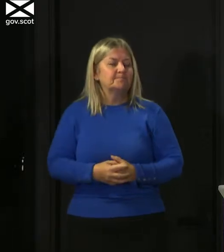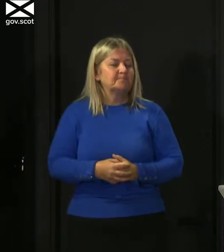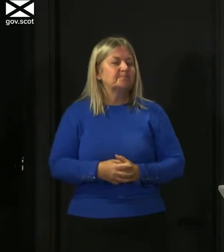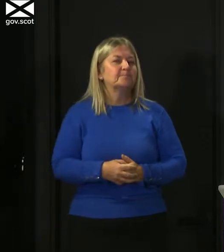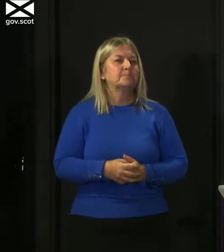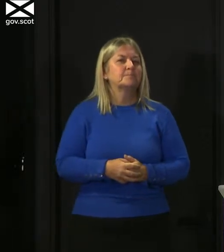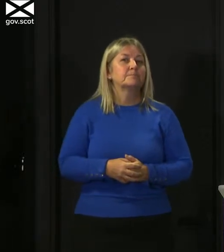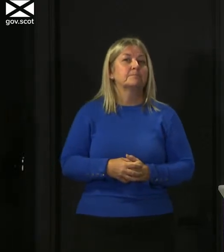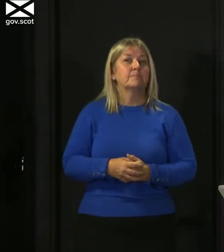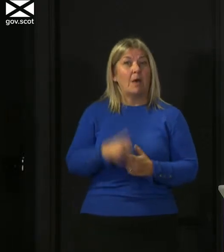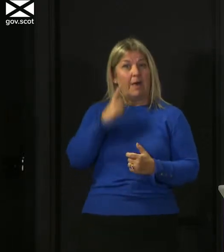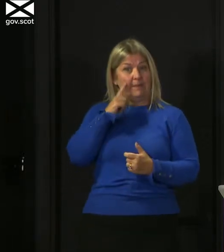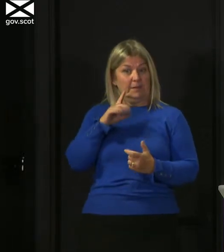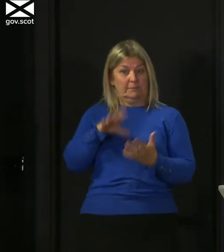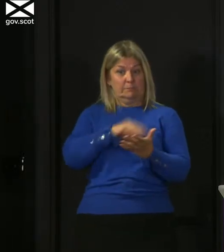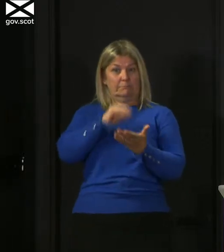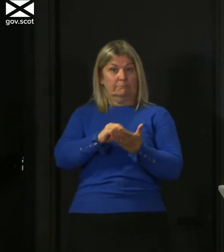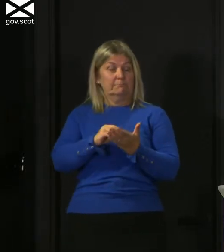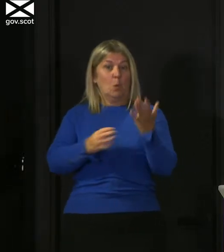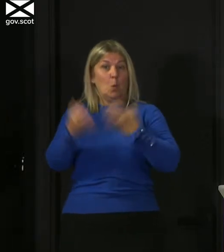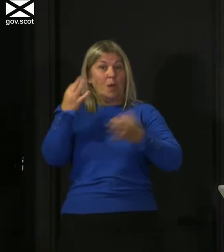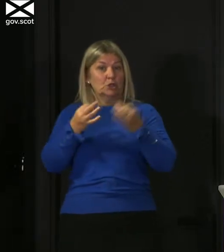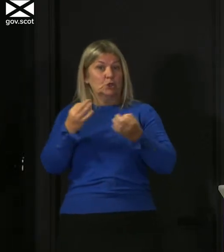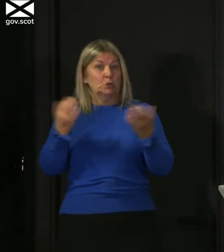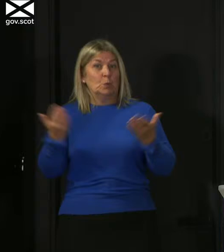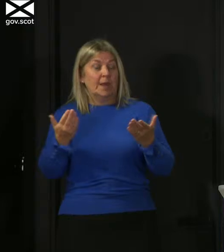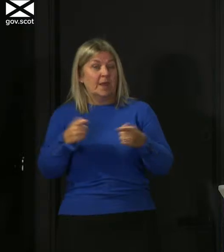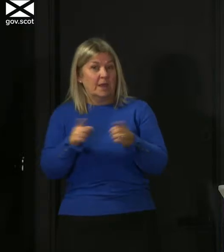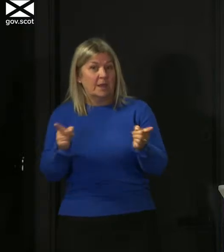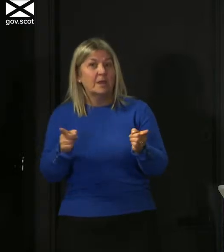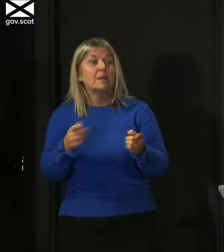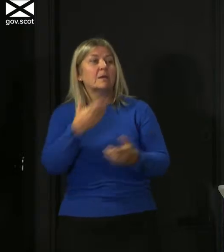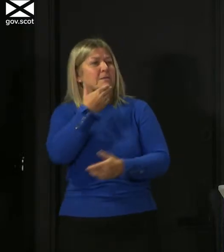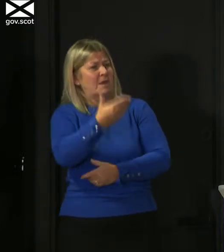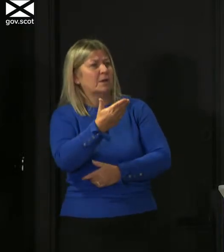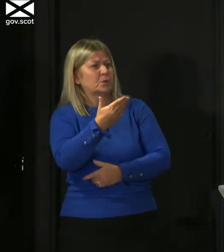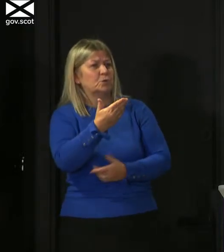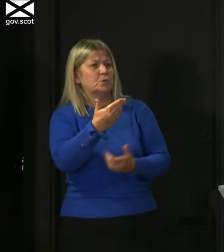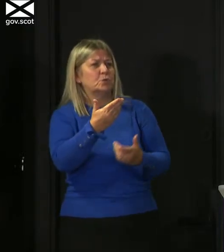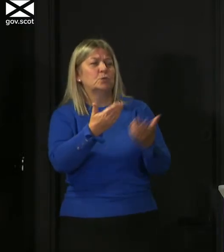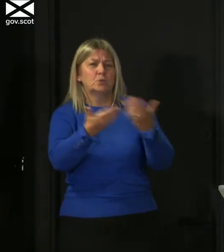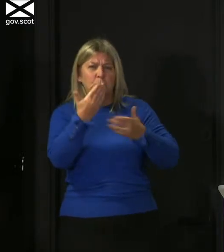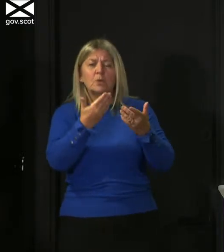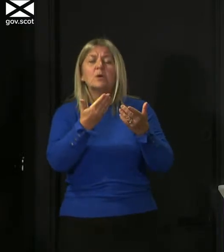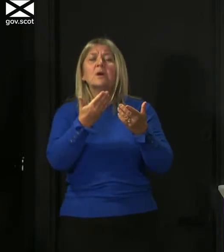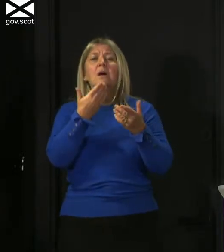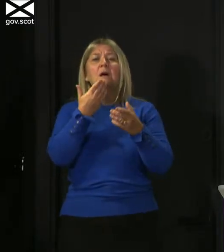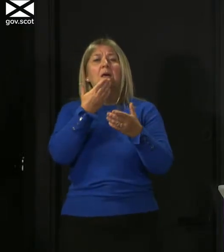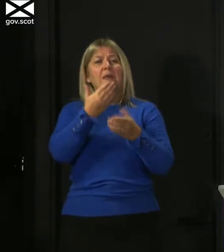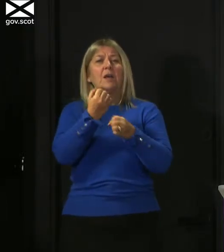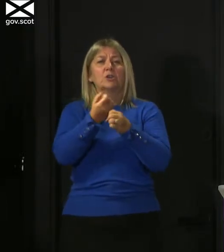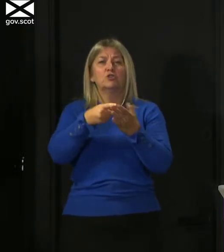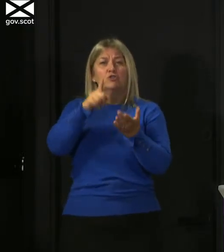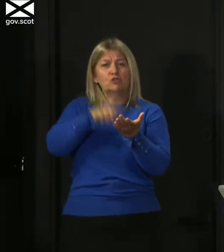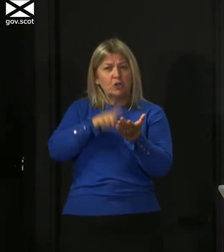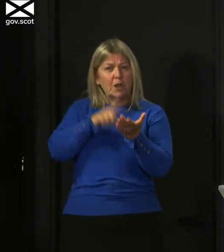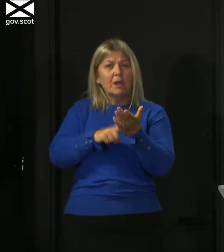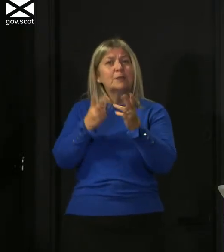I think that concludes the question for now. Thank you to Jill first of all our BSL interpreter,